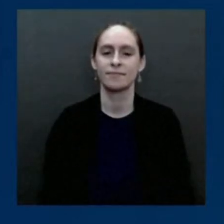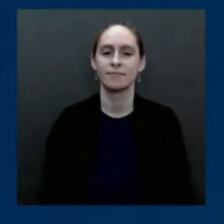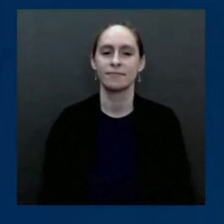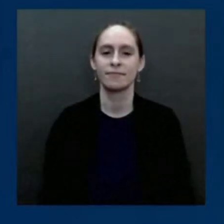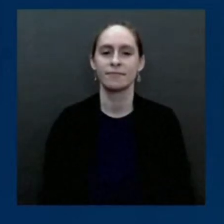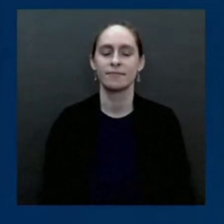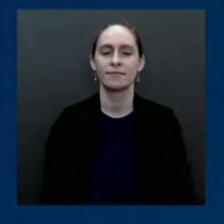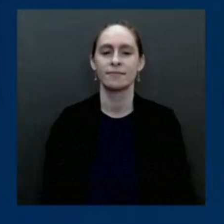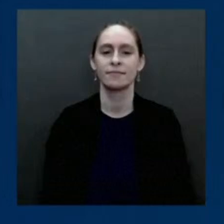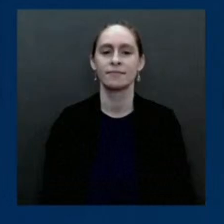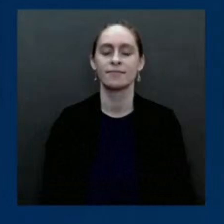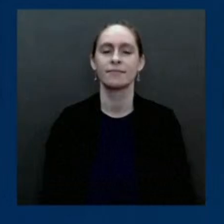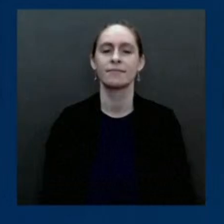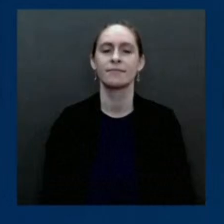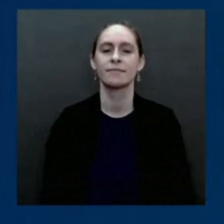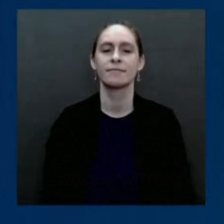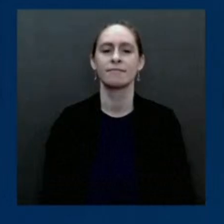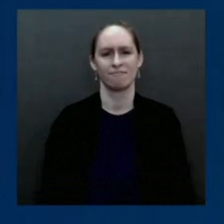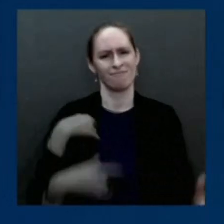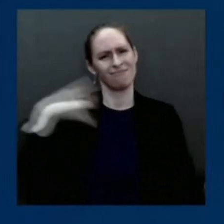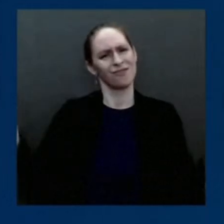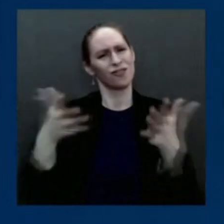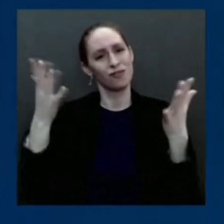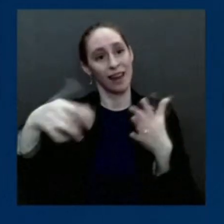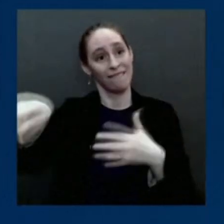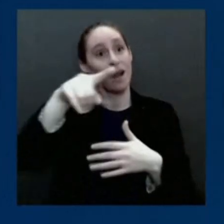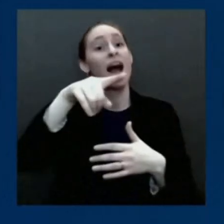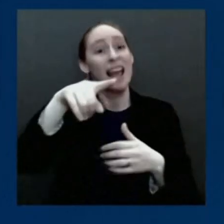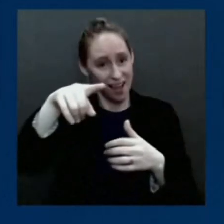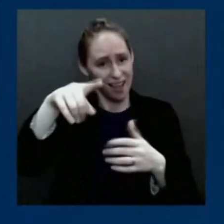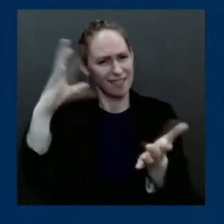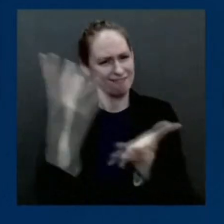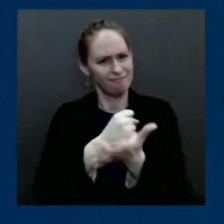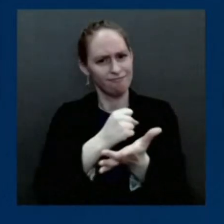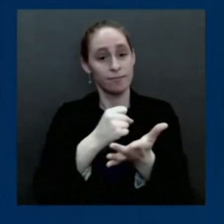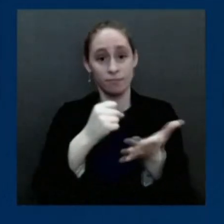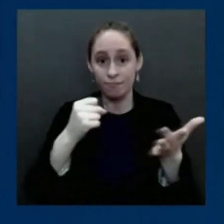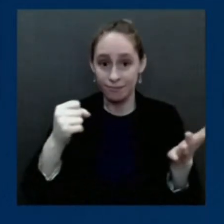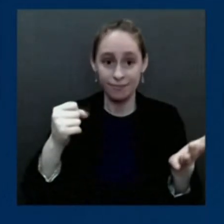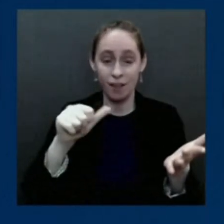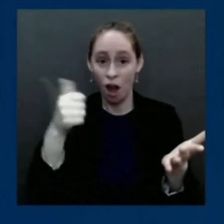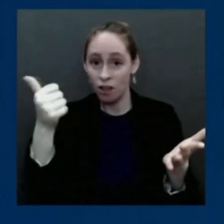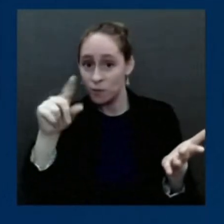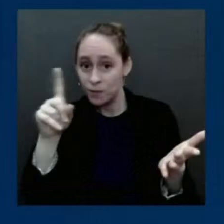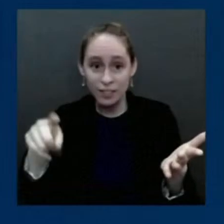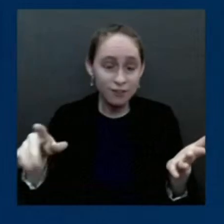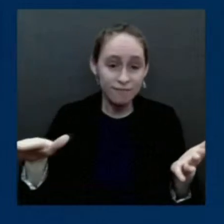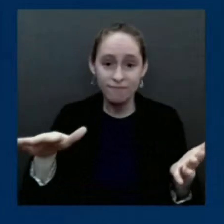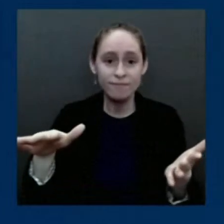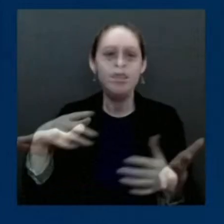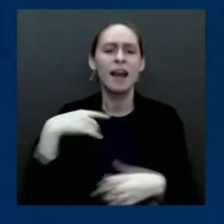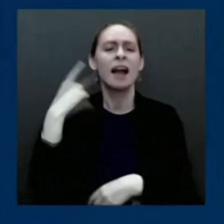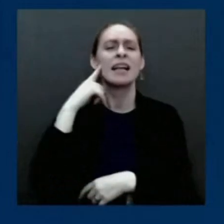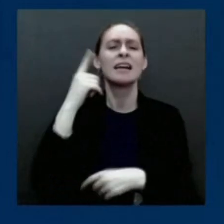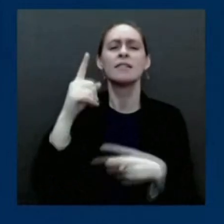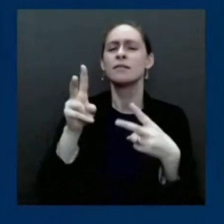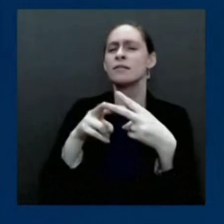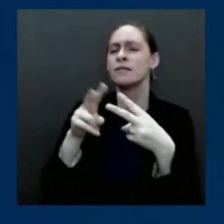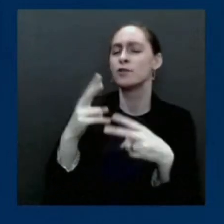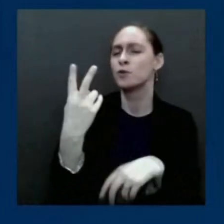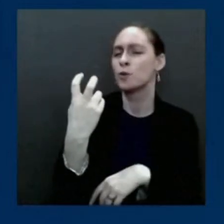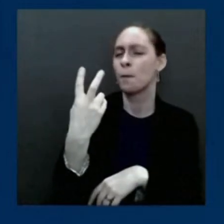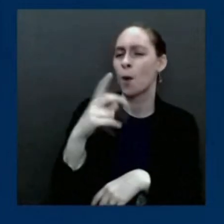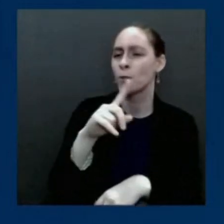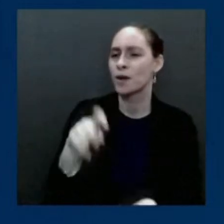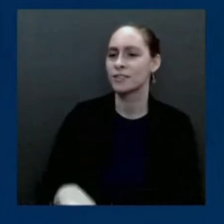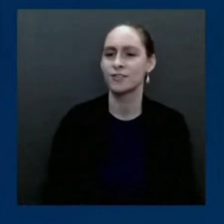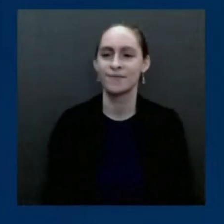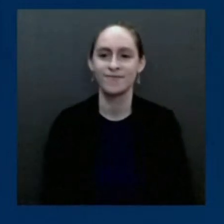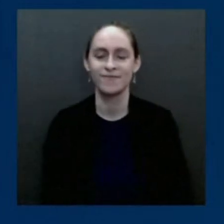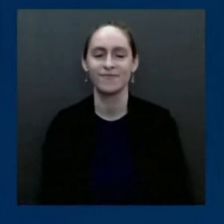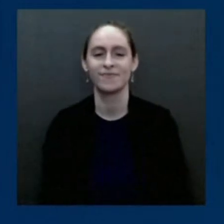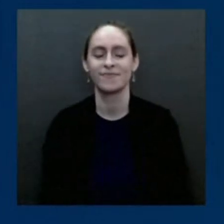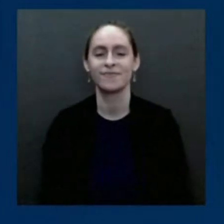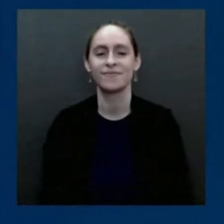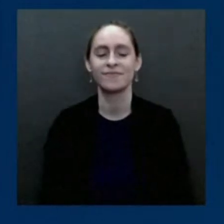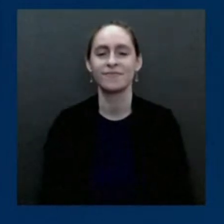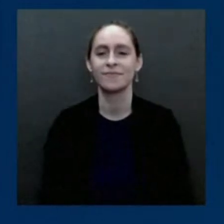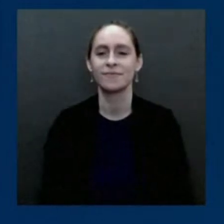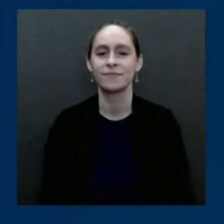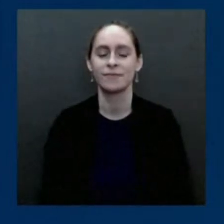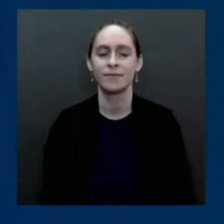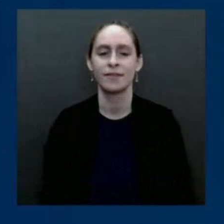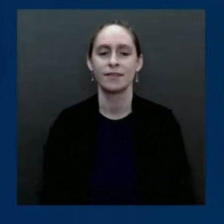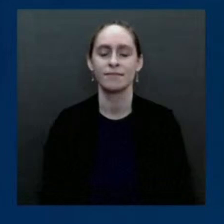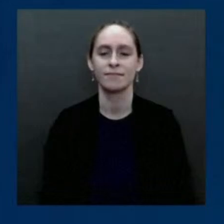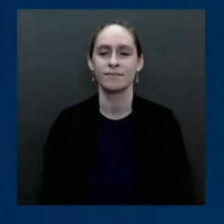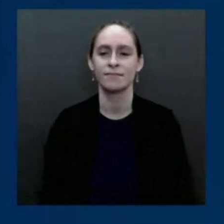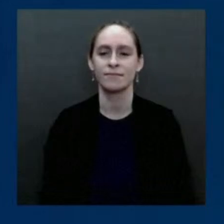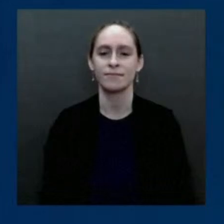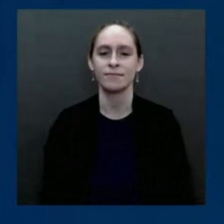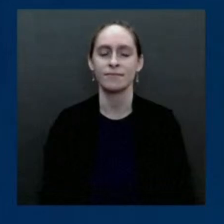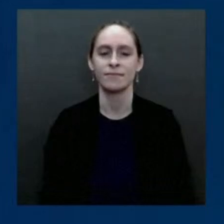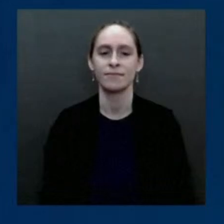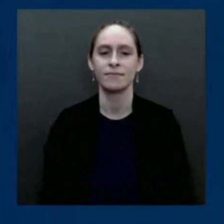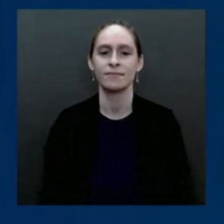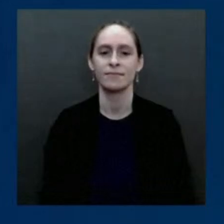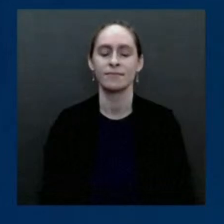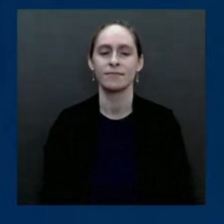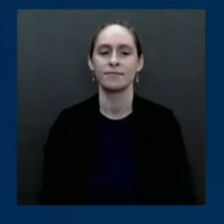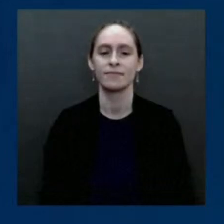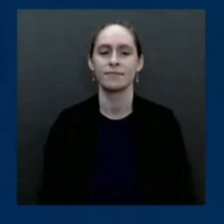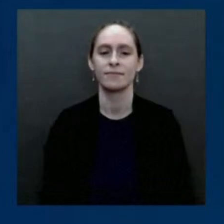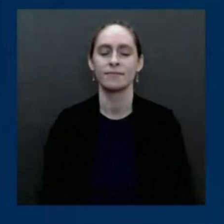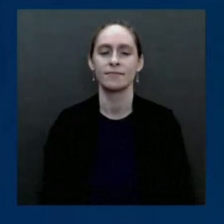ELIGIBLE SHOULD GO GET BOOSTED